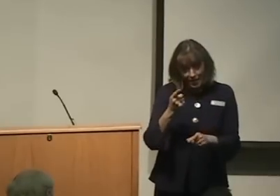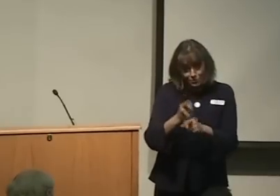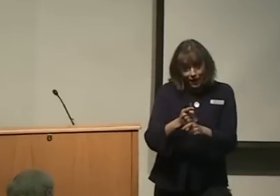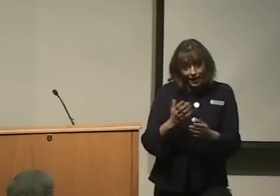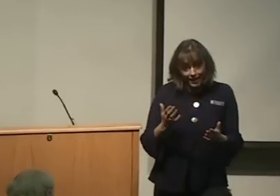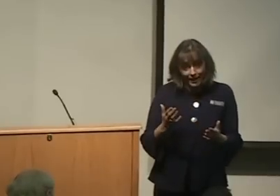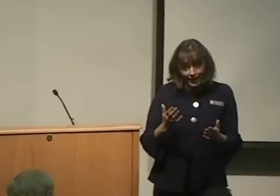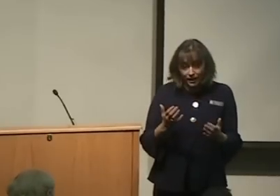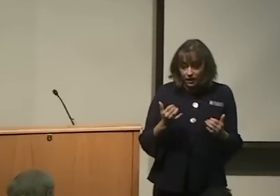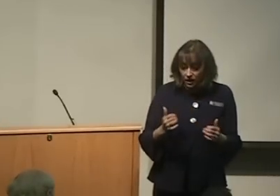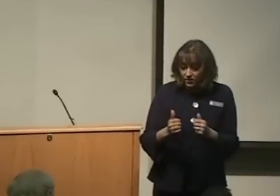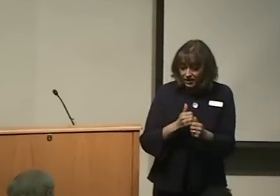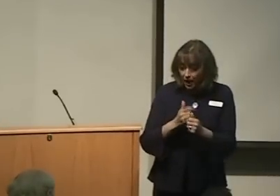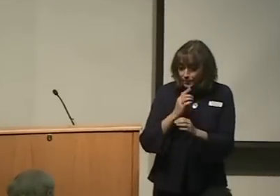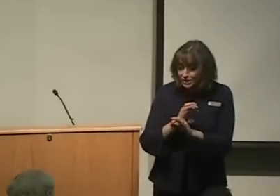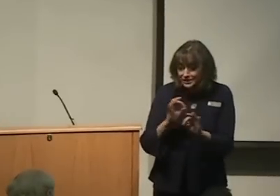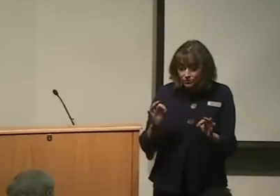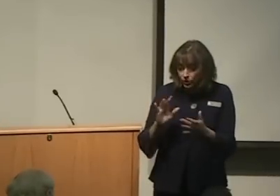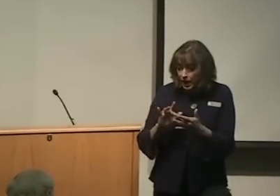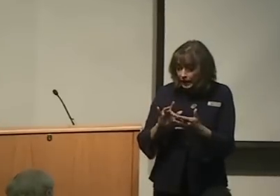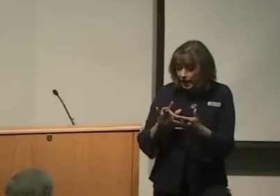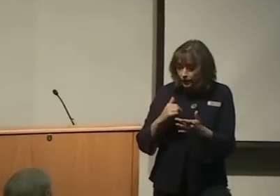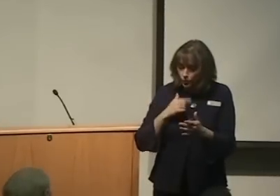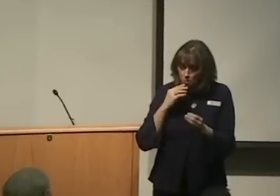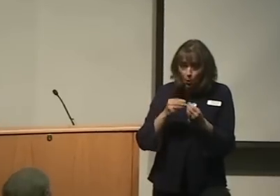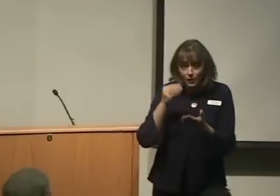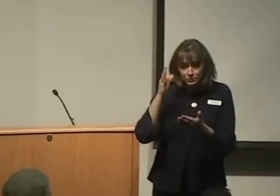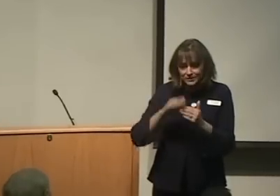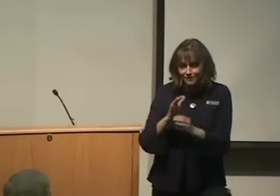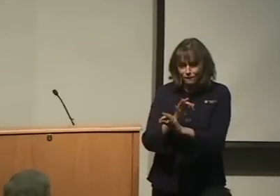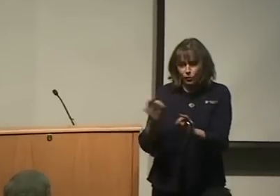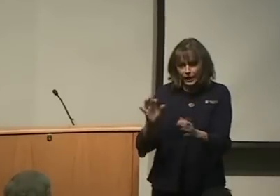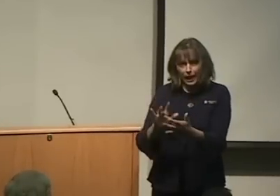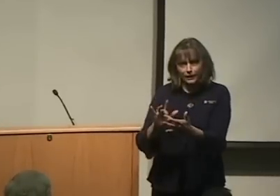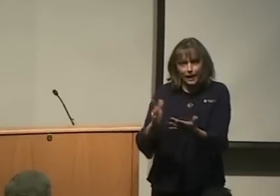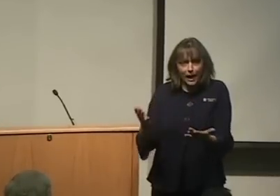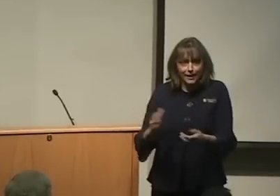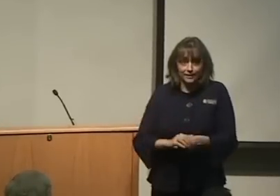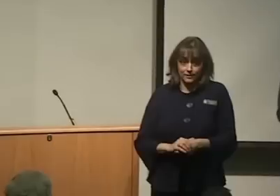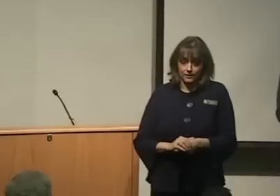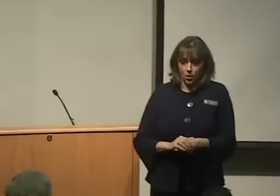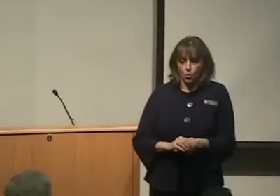We are infinitely more expensive. Man, we better be -- what are we going to do?